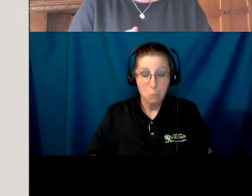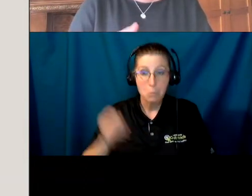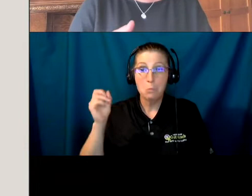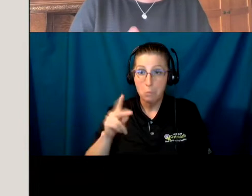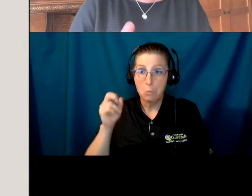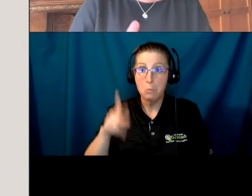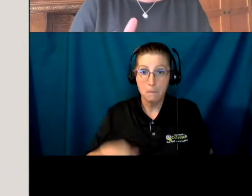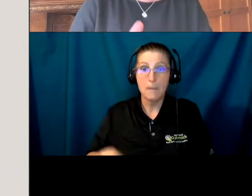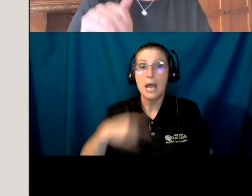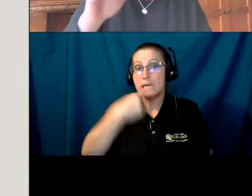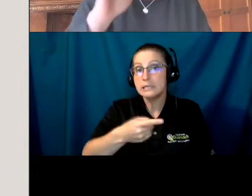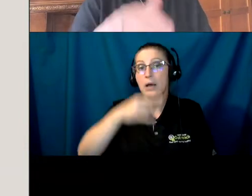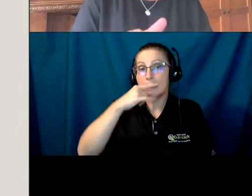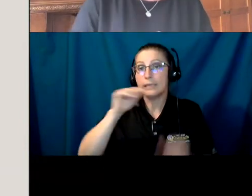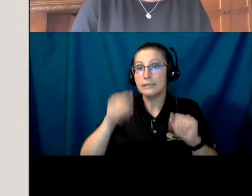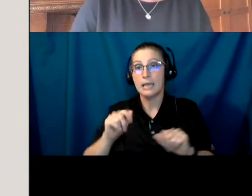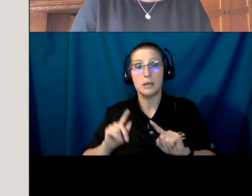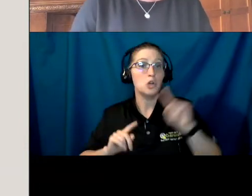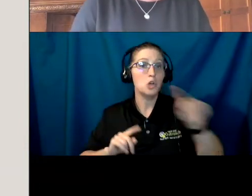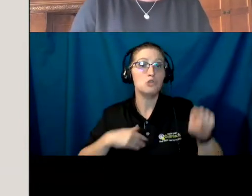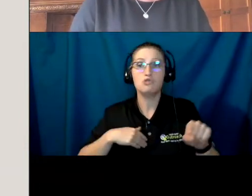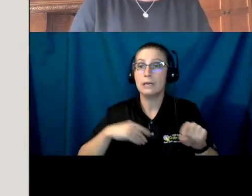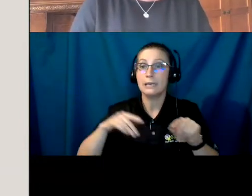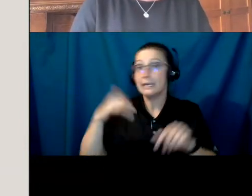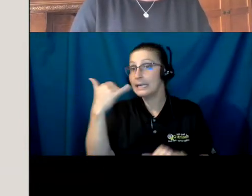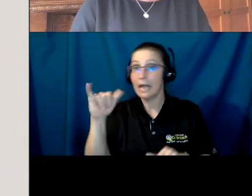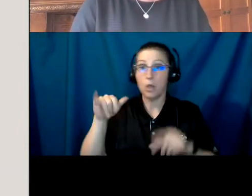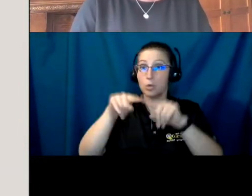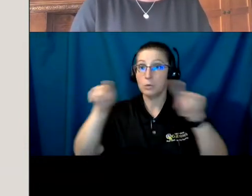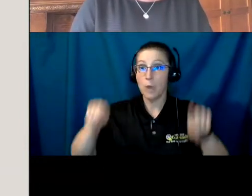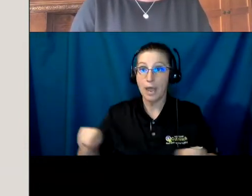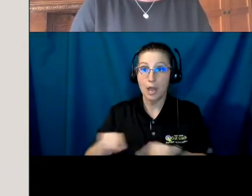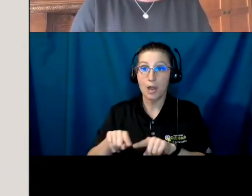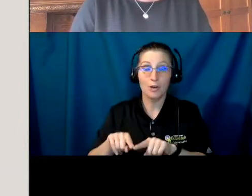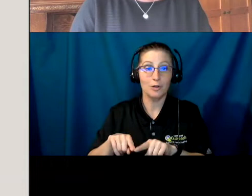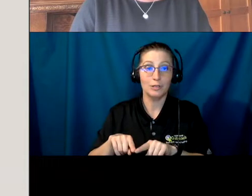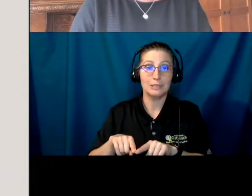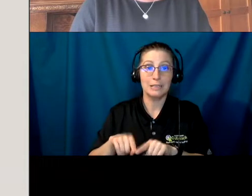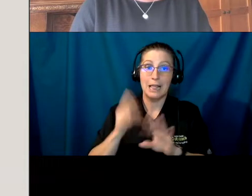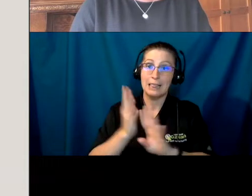tell kids to go to the yellow square, you know, in line up by the numbers, you could